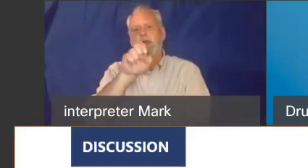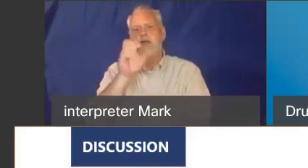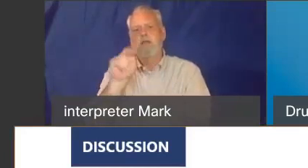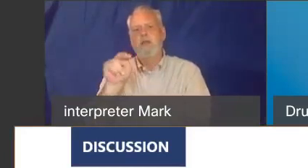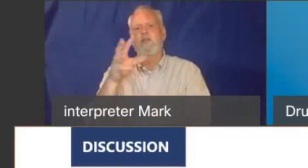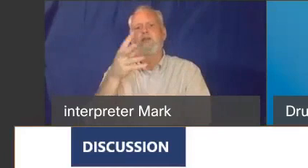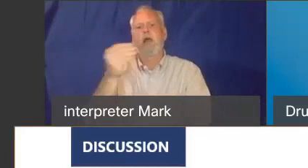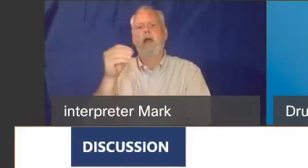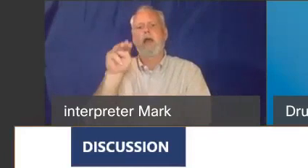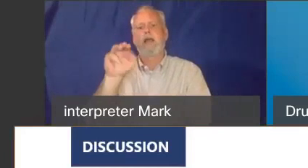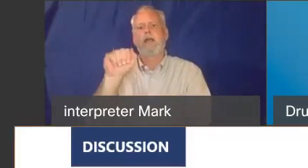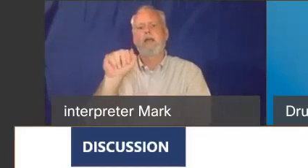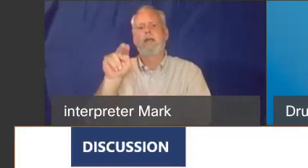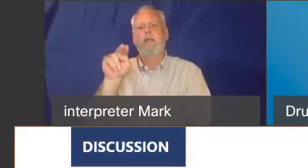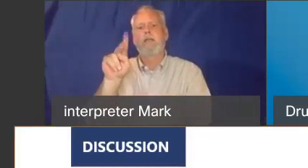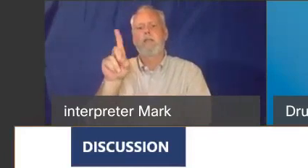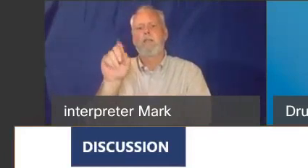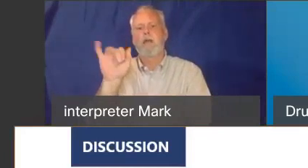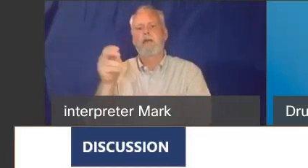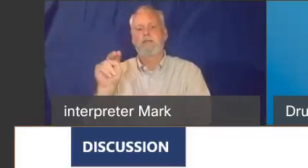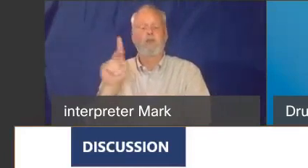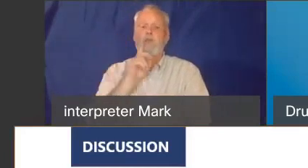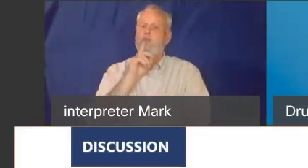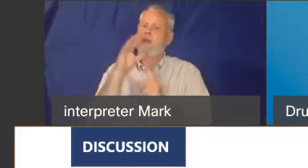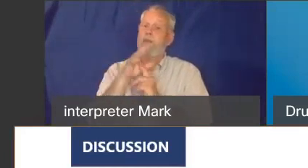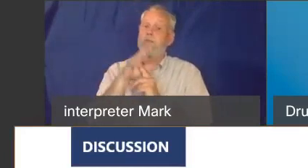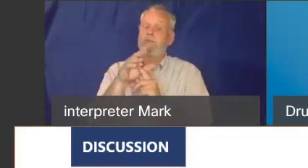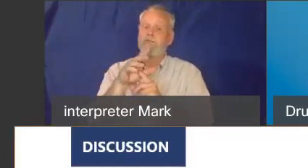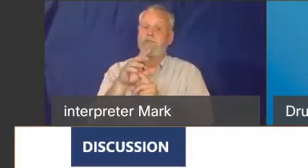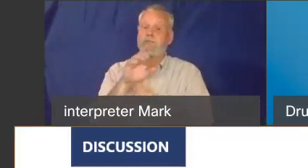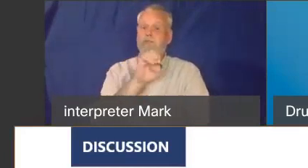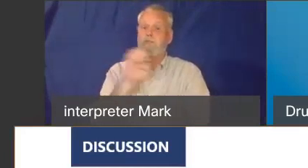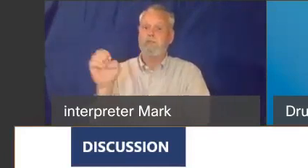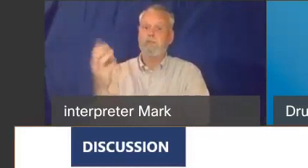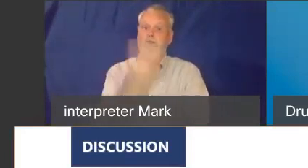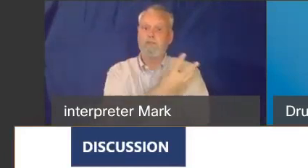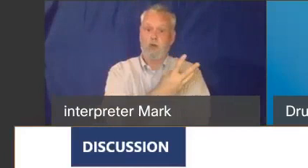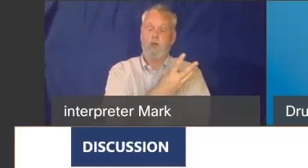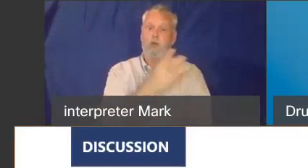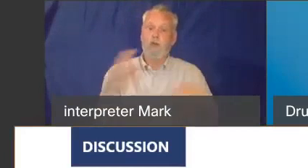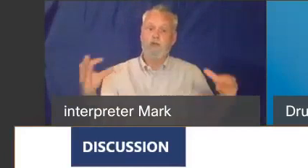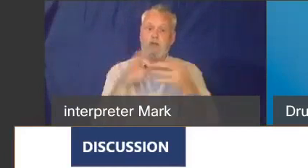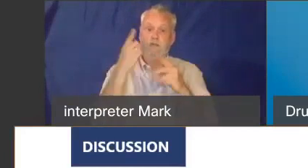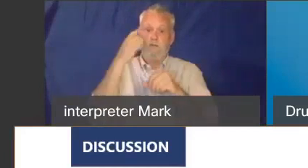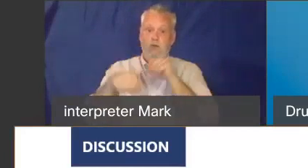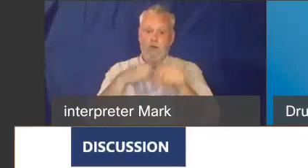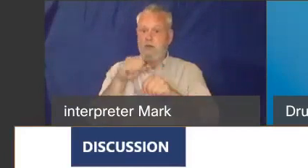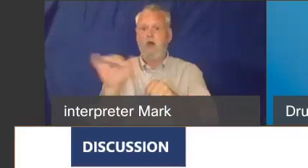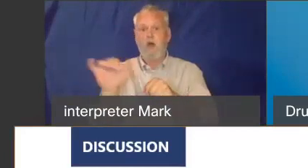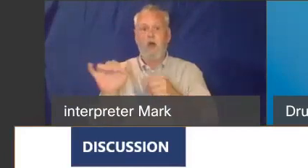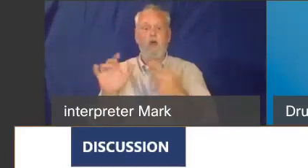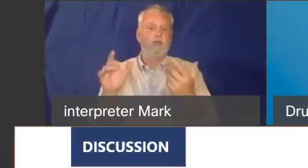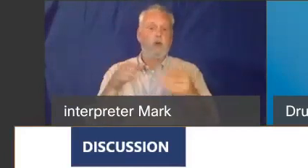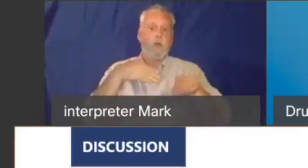You know, those are really popular East West connections for cycling as well as pedestrian connections that often.